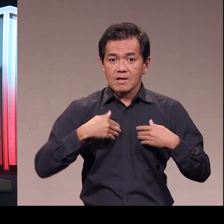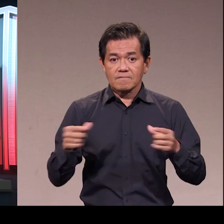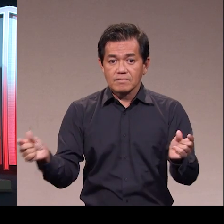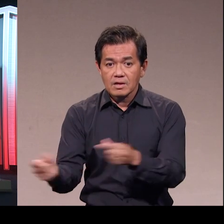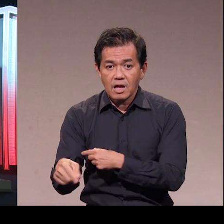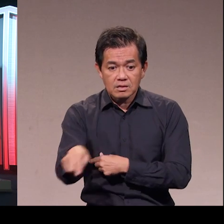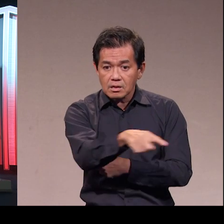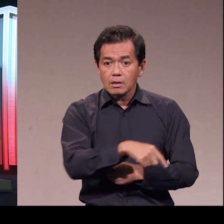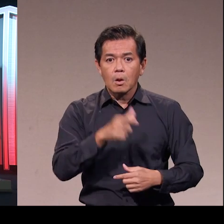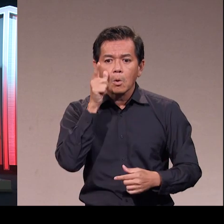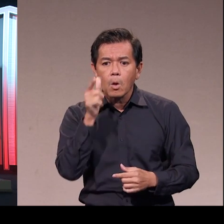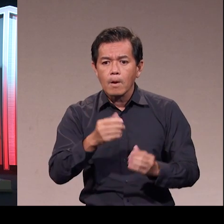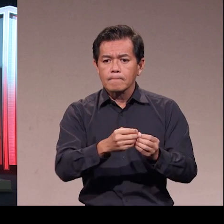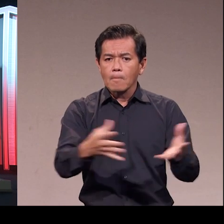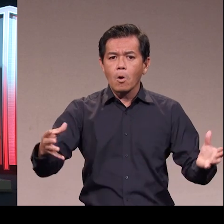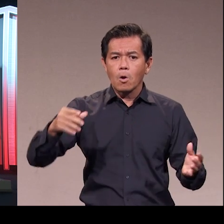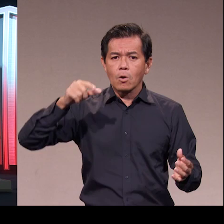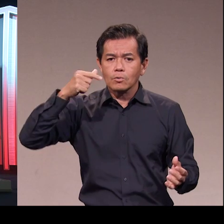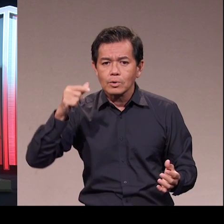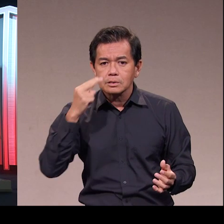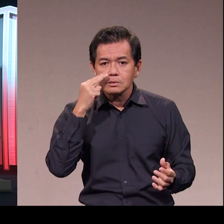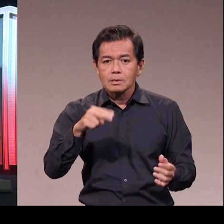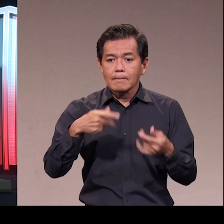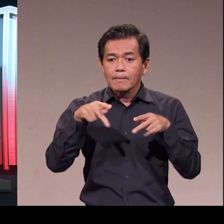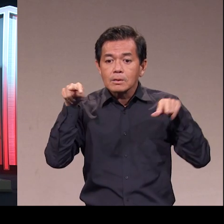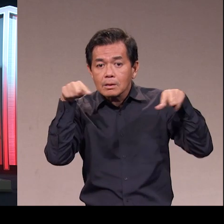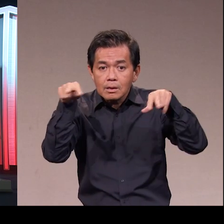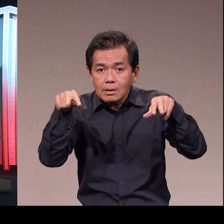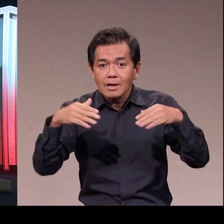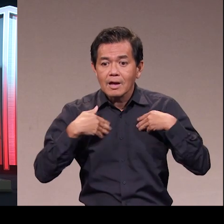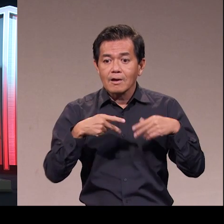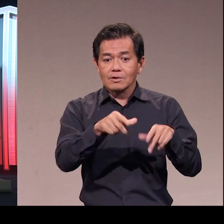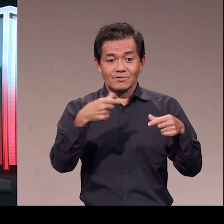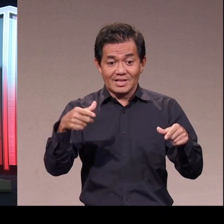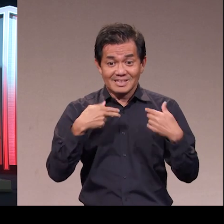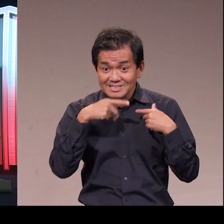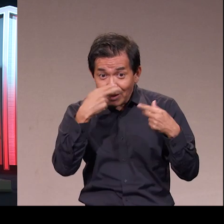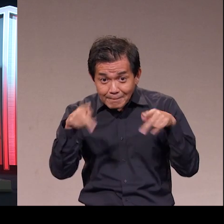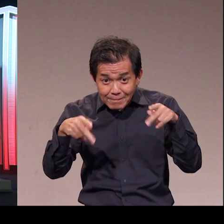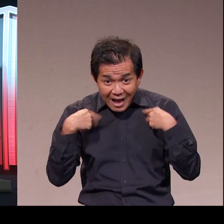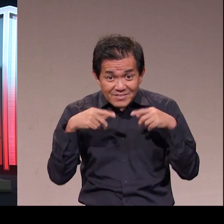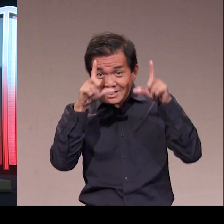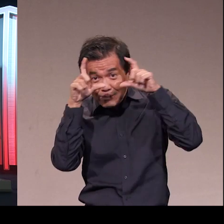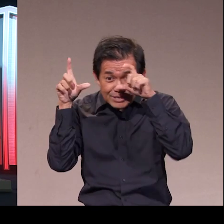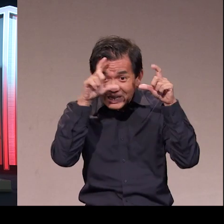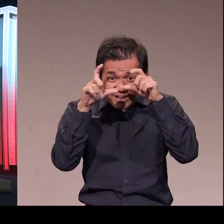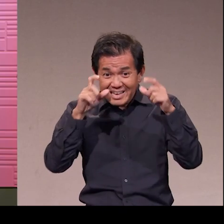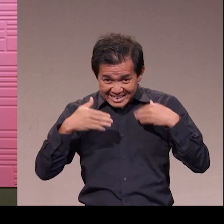It's just like standing in a garden. I took this picture myself, and my security officer told me